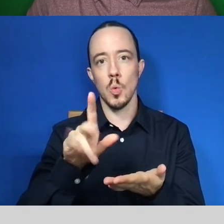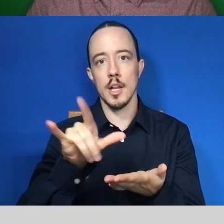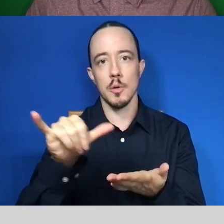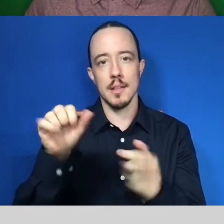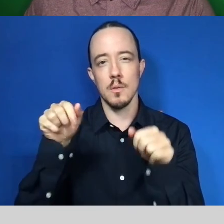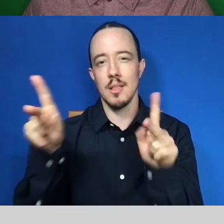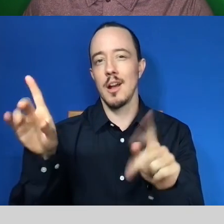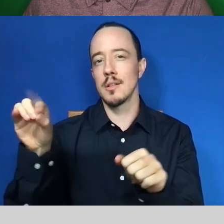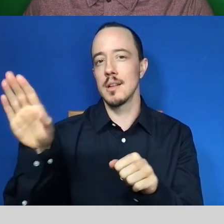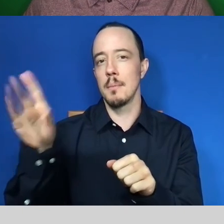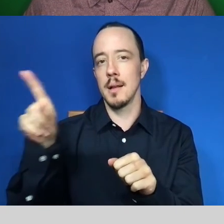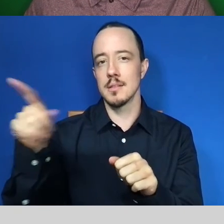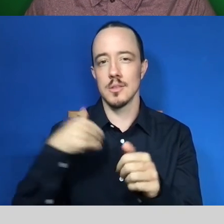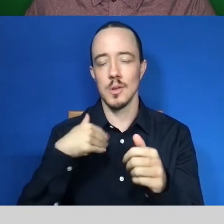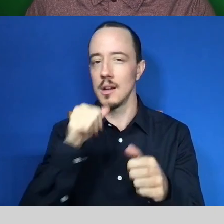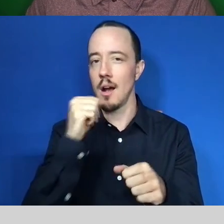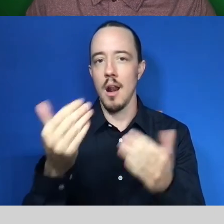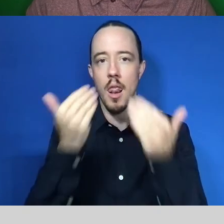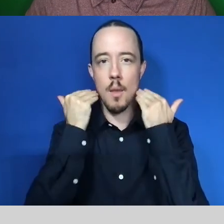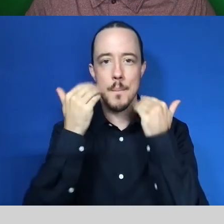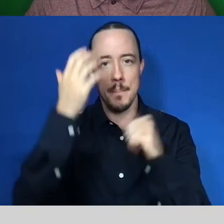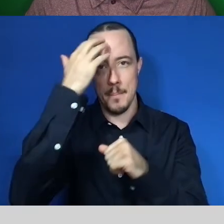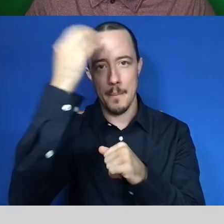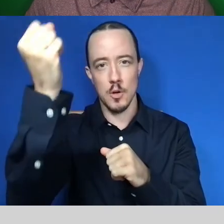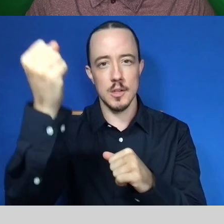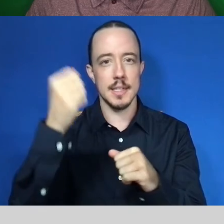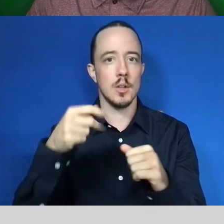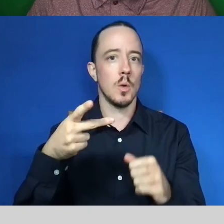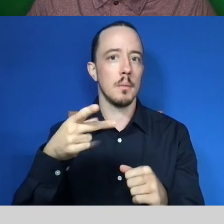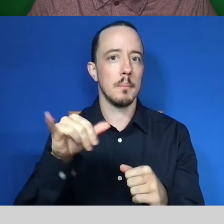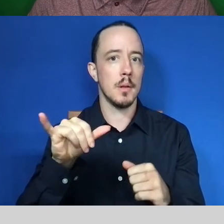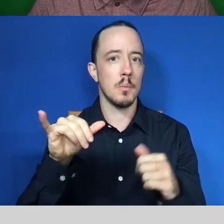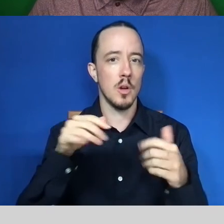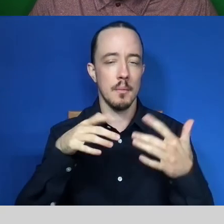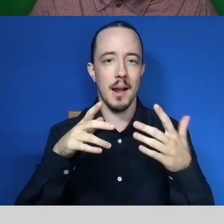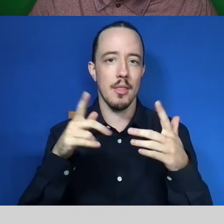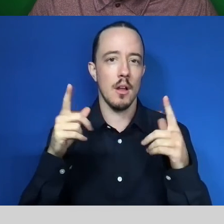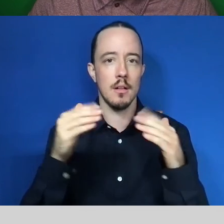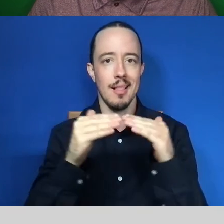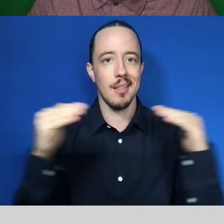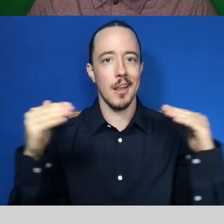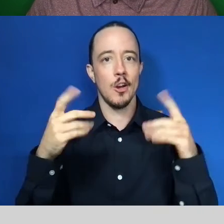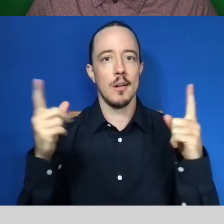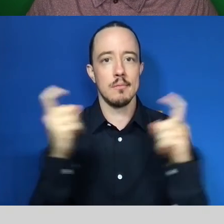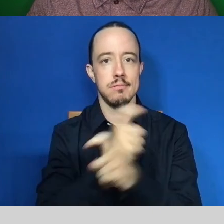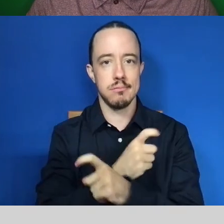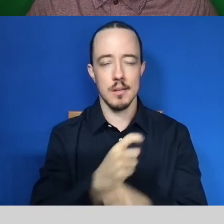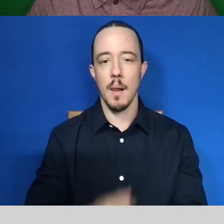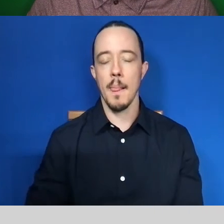of a query, that you leave that job to the database to avoid unnecessary memory usage and computation of the Python layer.